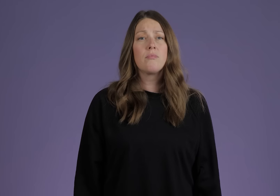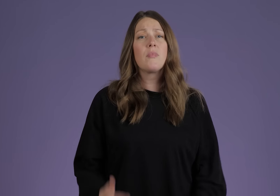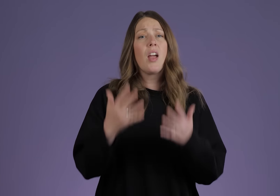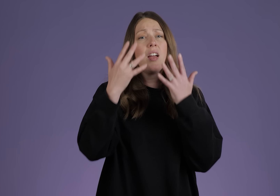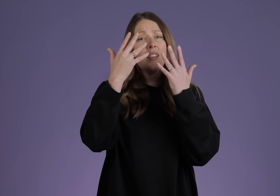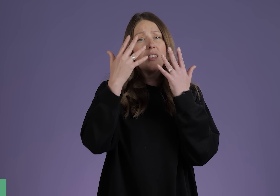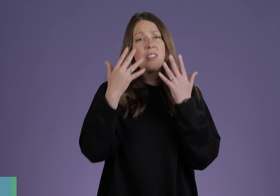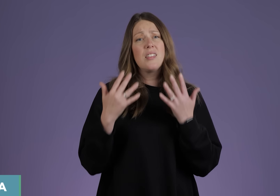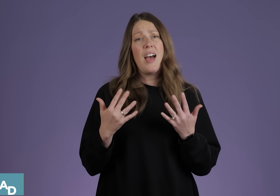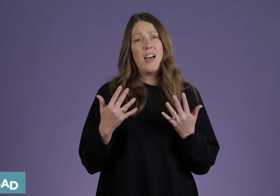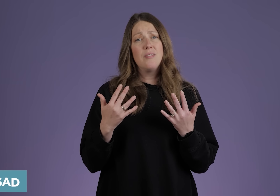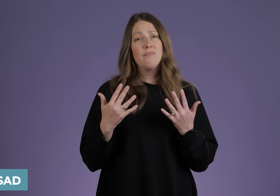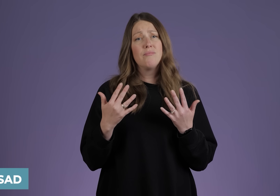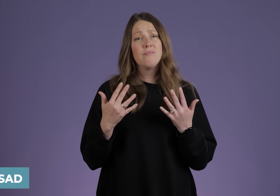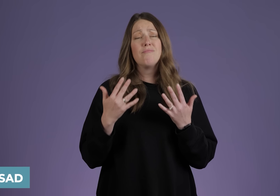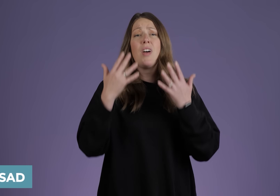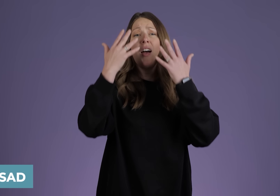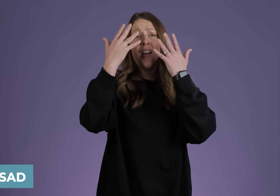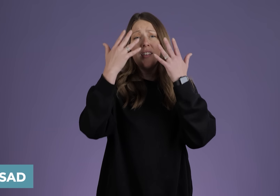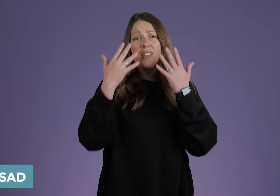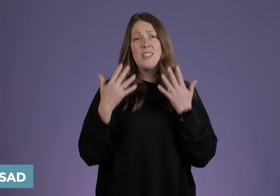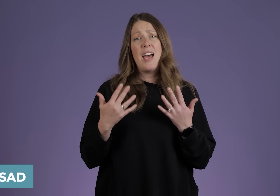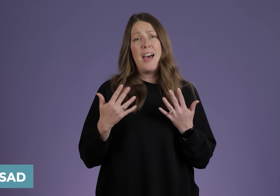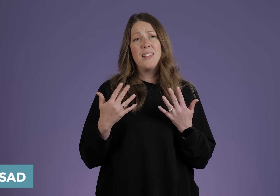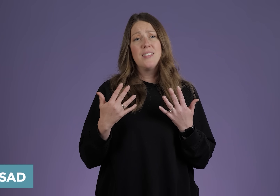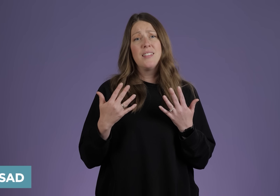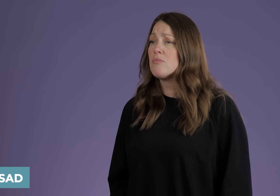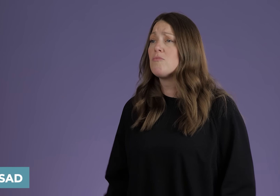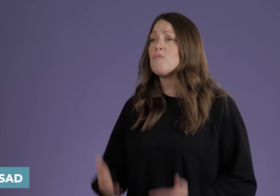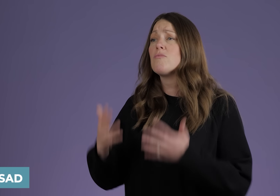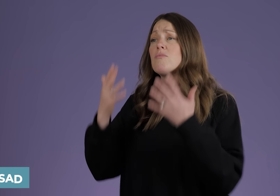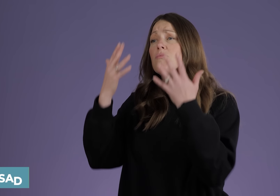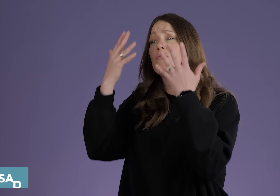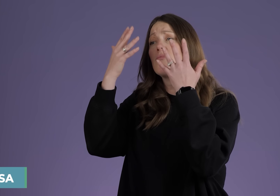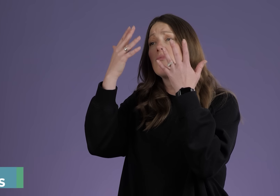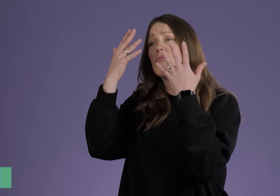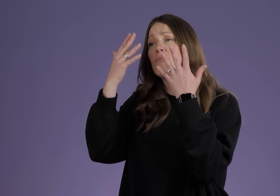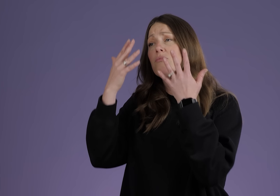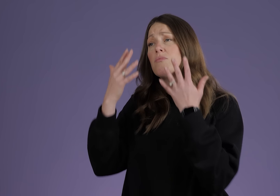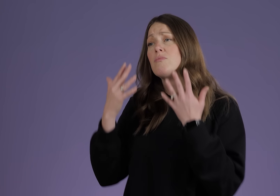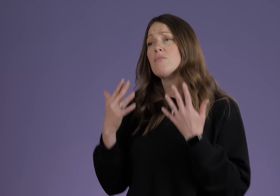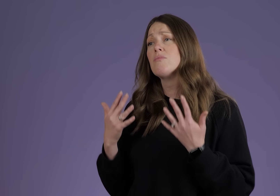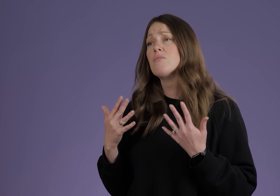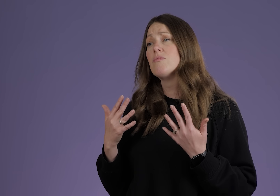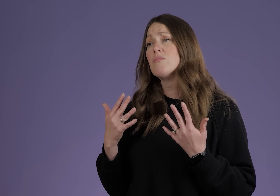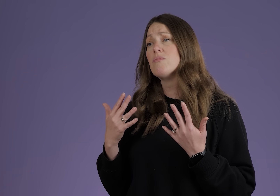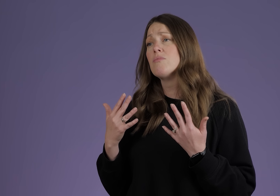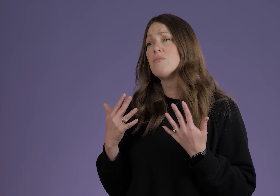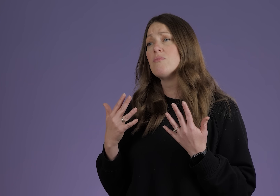Sad Your hands are pulling down